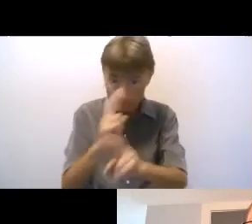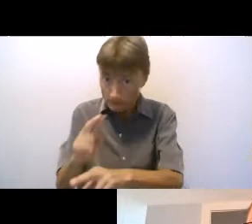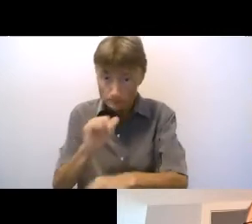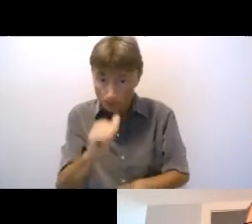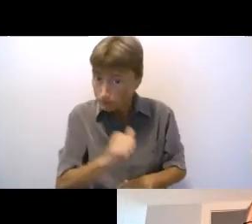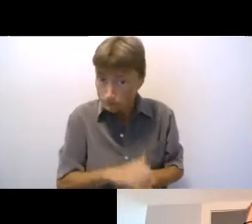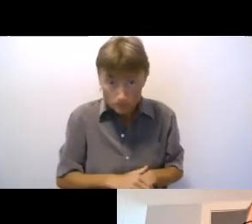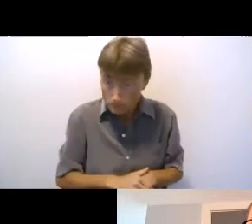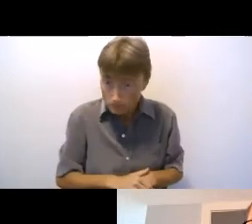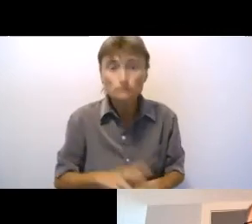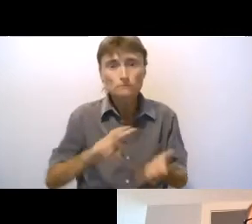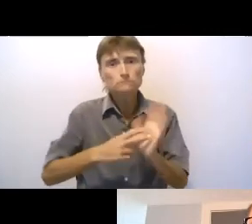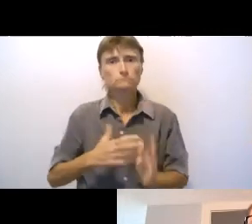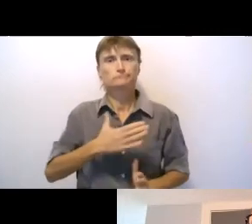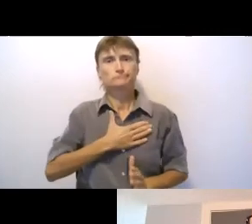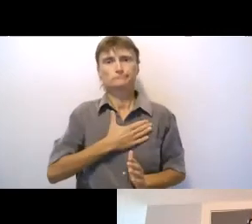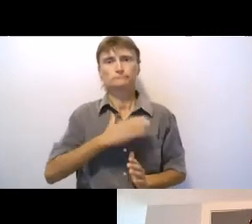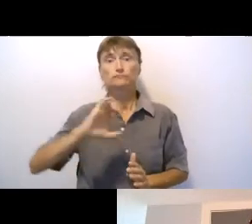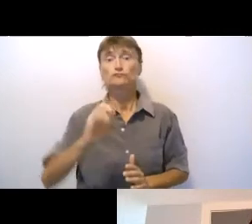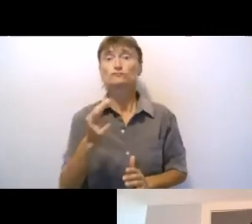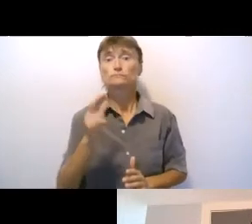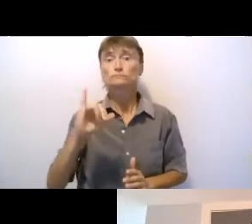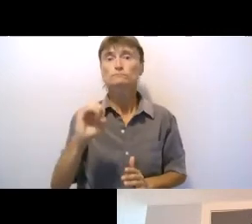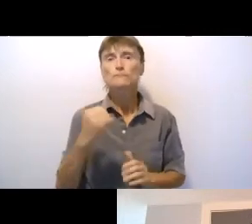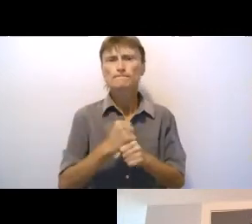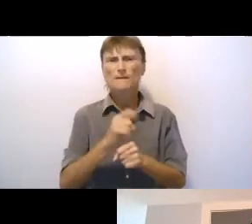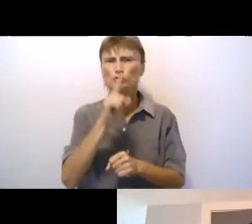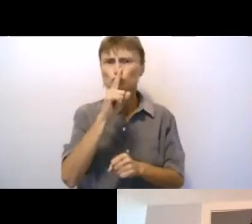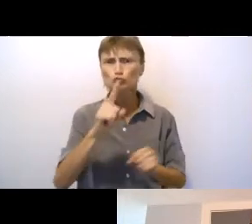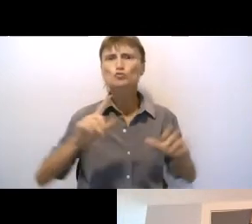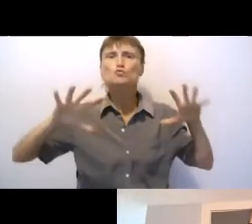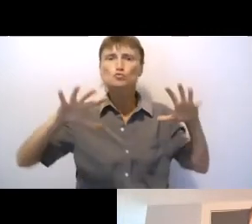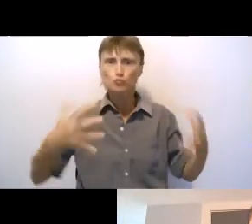that we're collectively, collectively adhering to these group agreements.